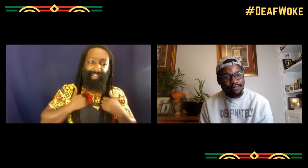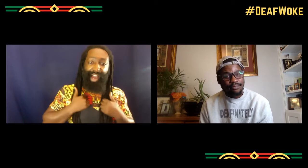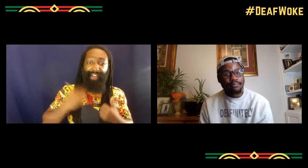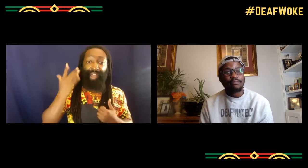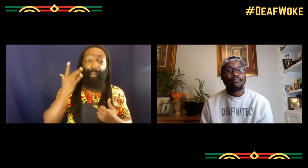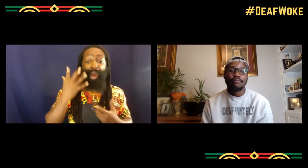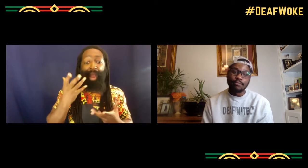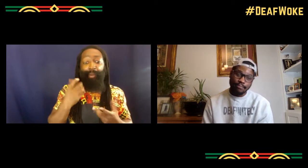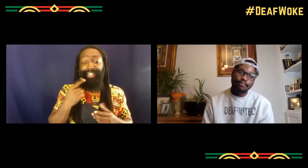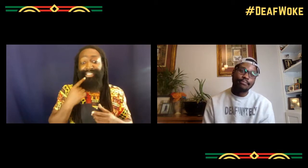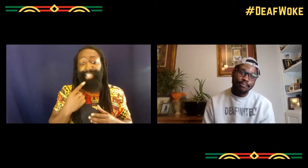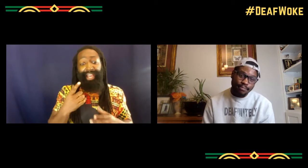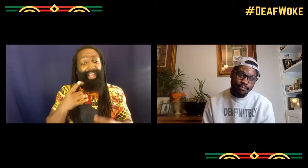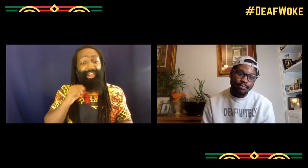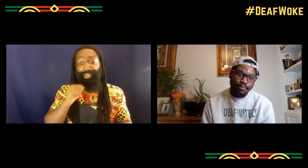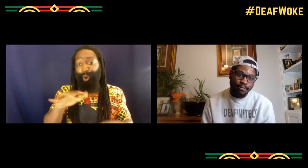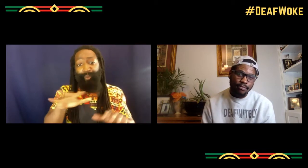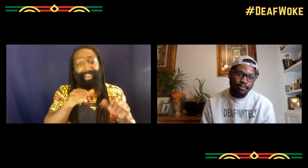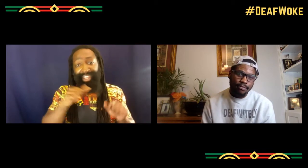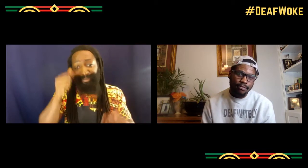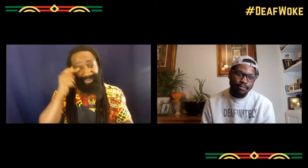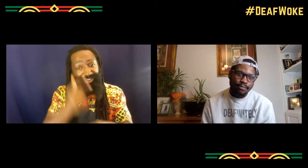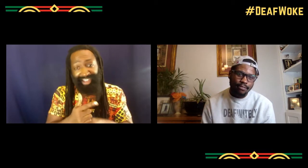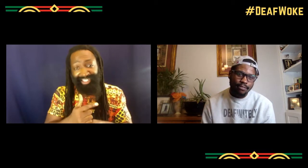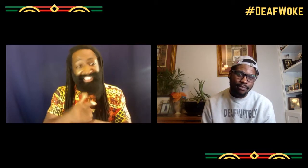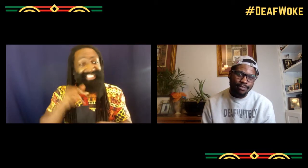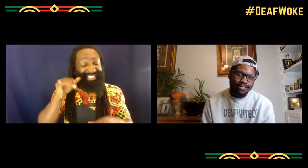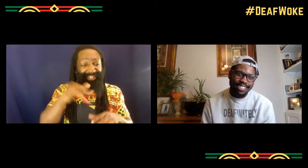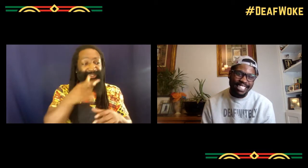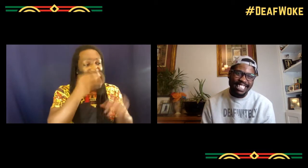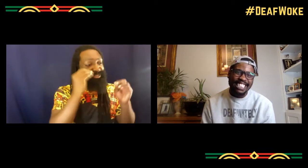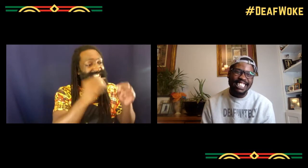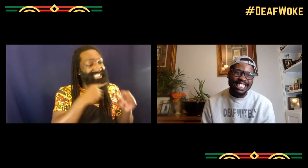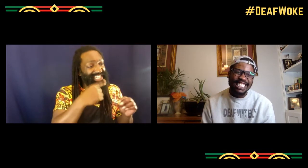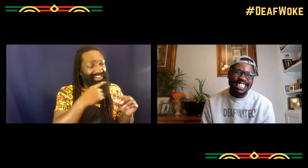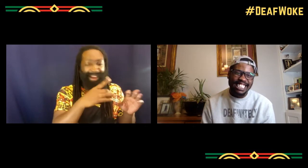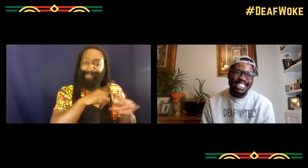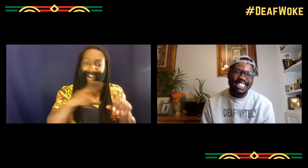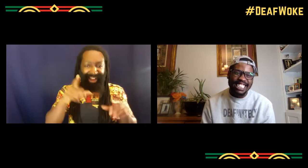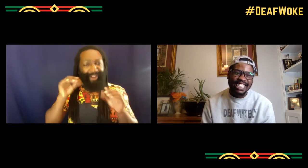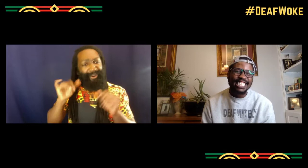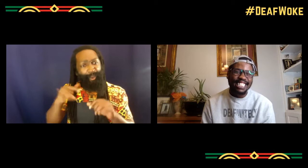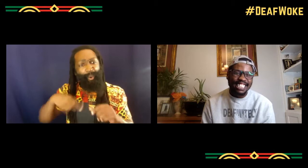We need each other, we need each other to survive. Don't leave brother stay,